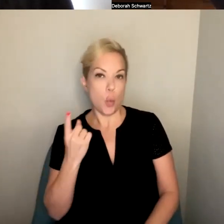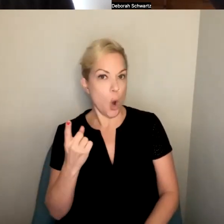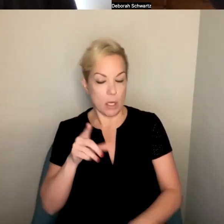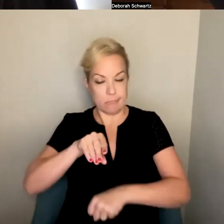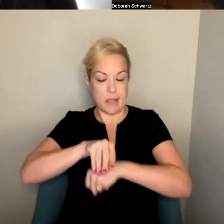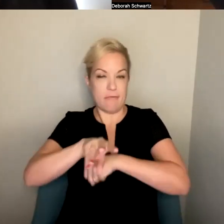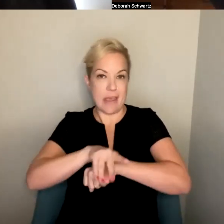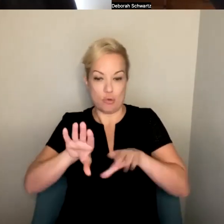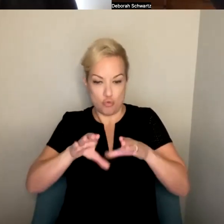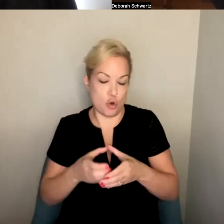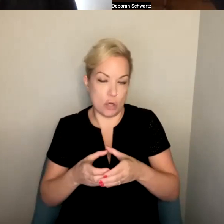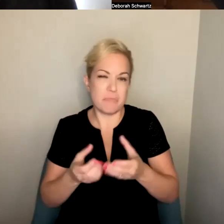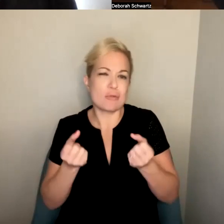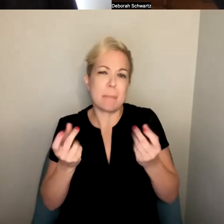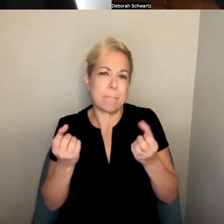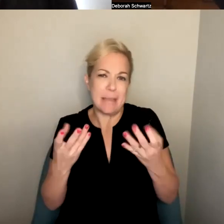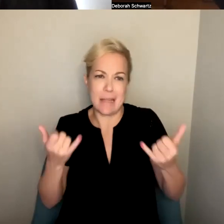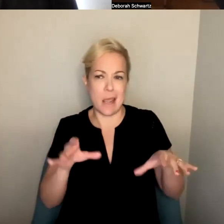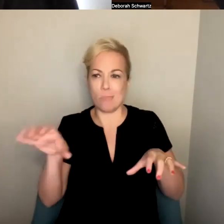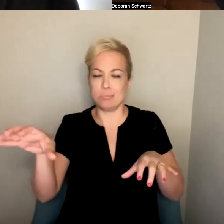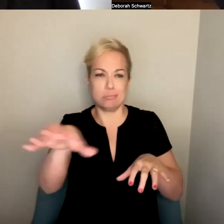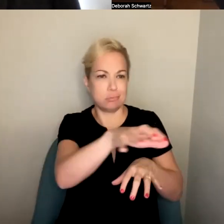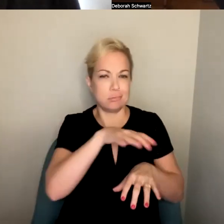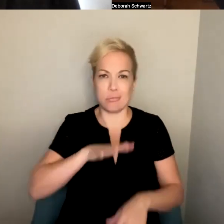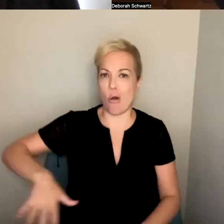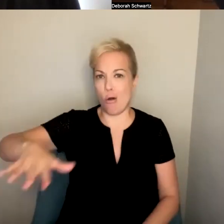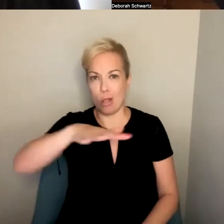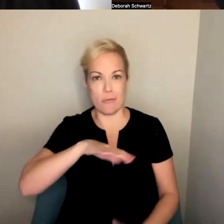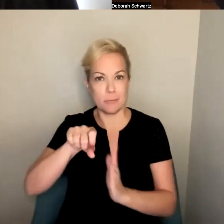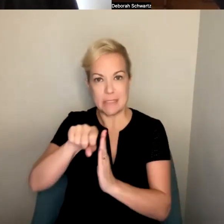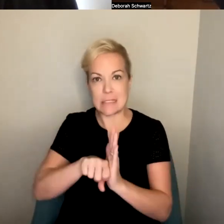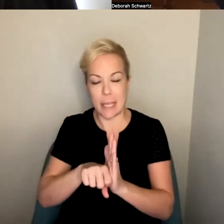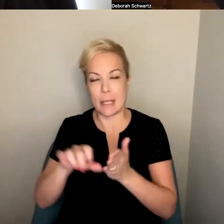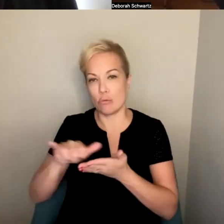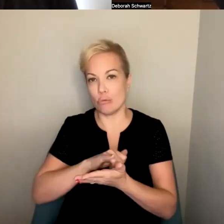the state and so there's you know there's also I can think of an example that um Ganondogan State